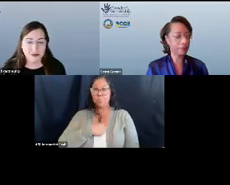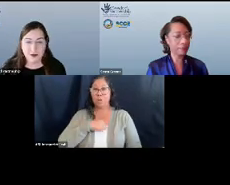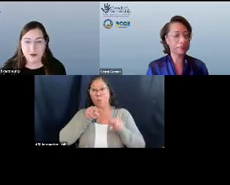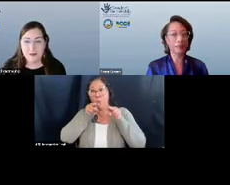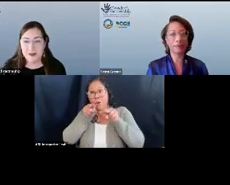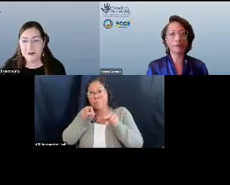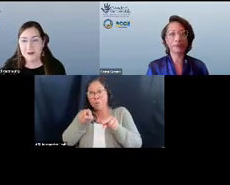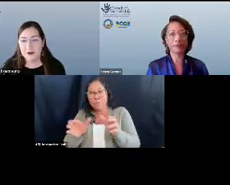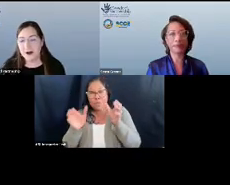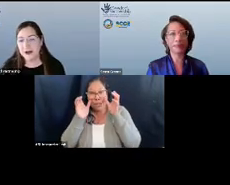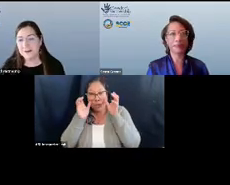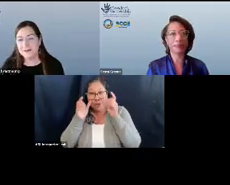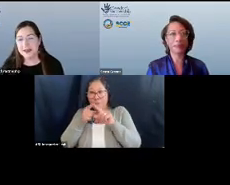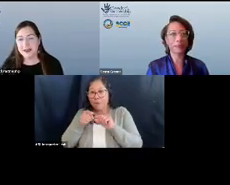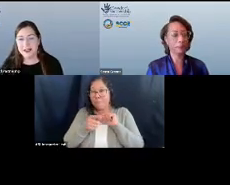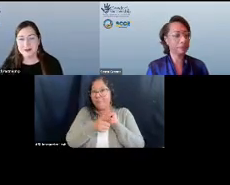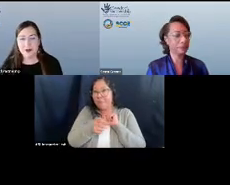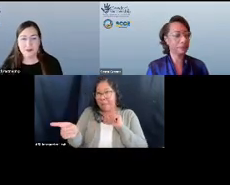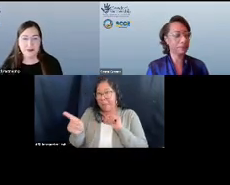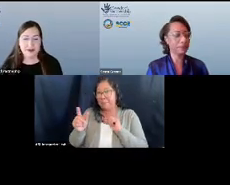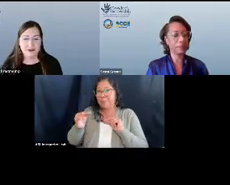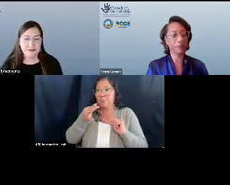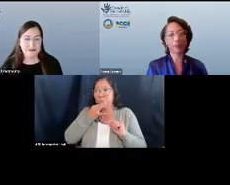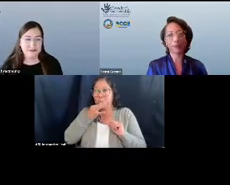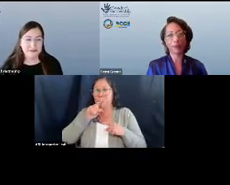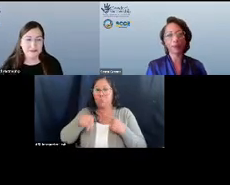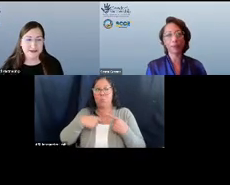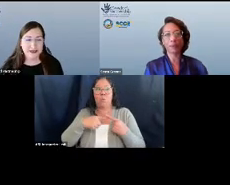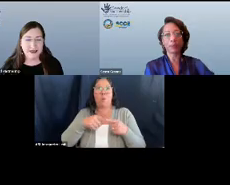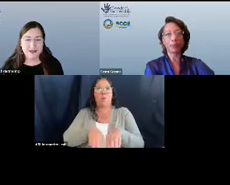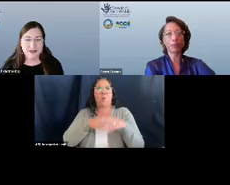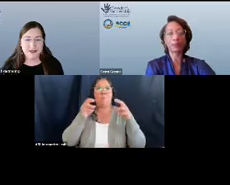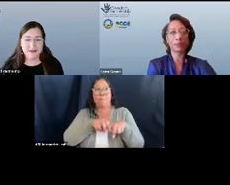hearing from them in a little while as we open the panel. Next slide, please.